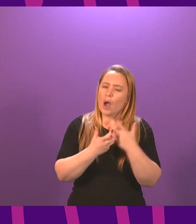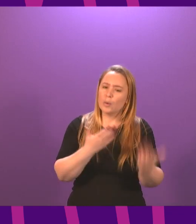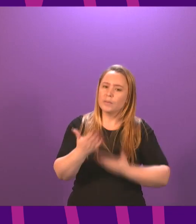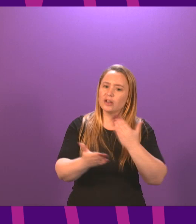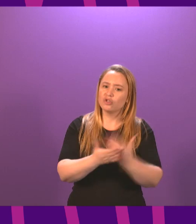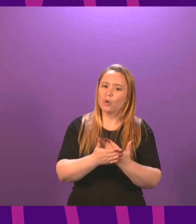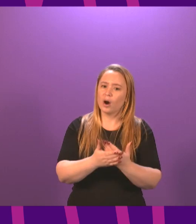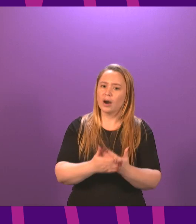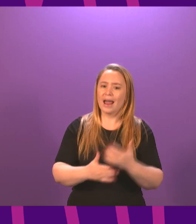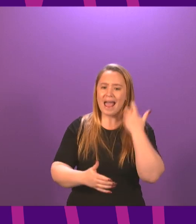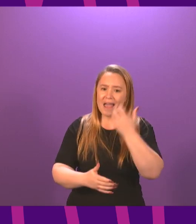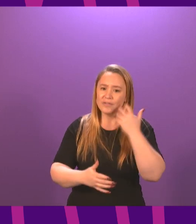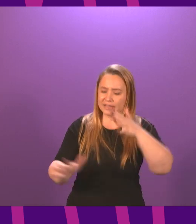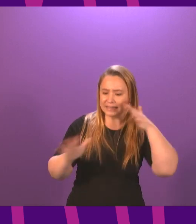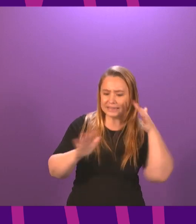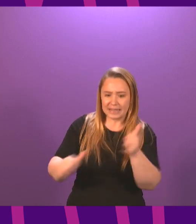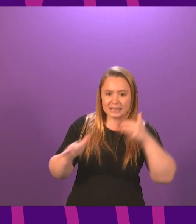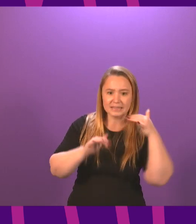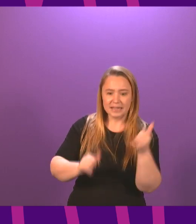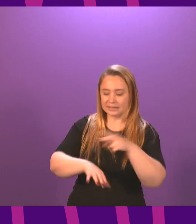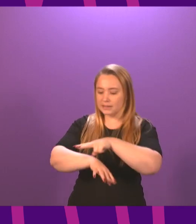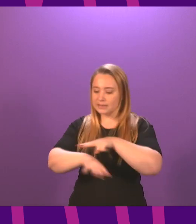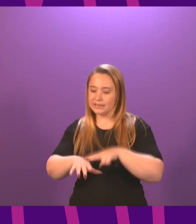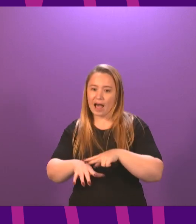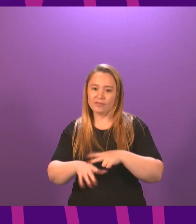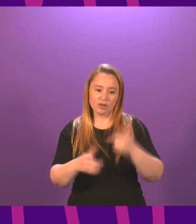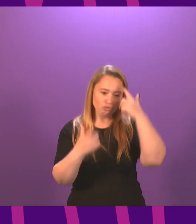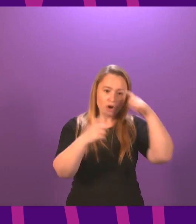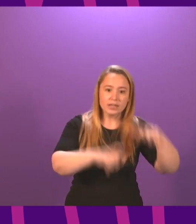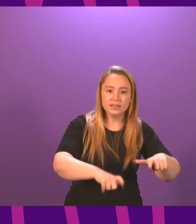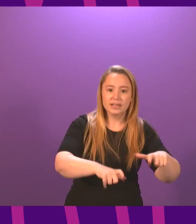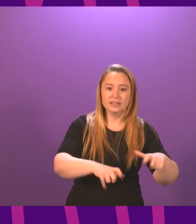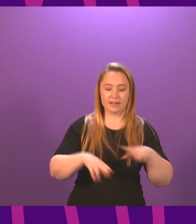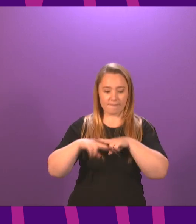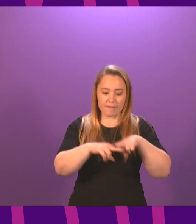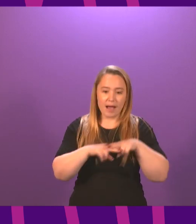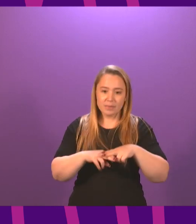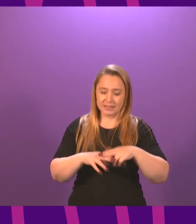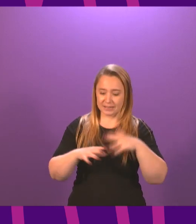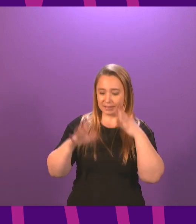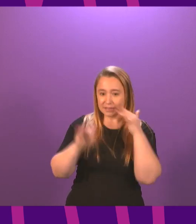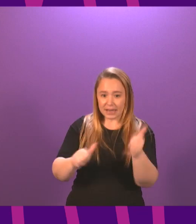ensure that there is rapid, even daily, testing for staff, residents and families in all care